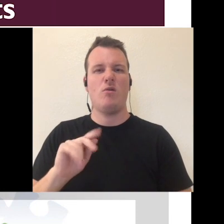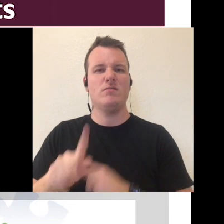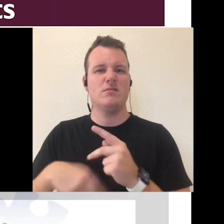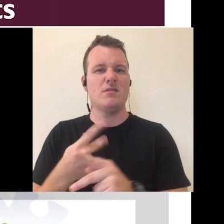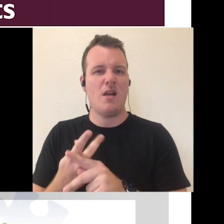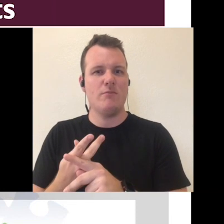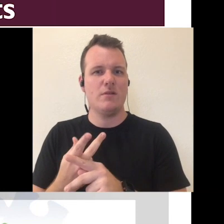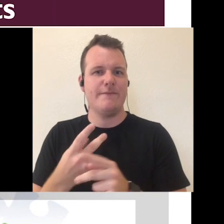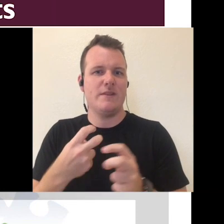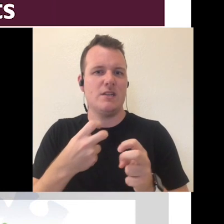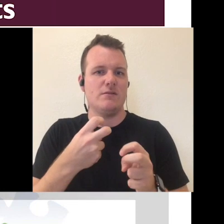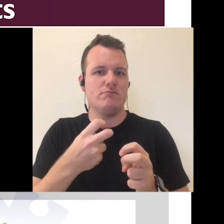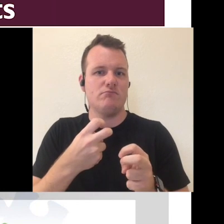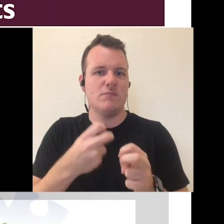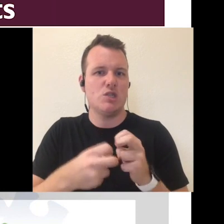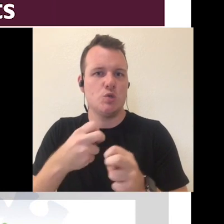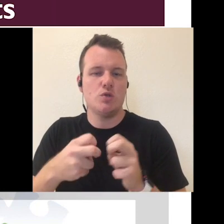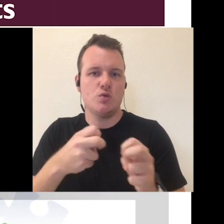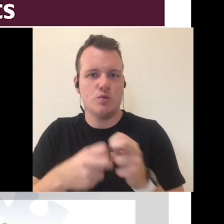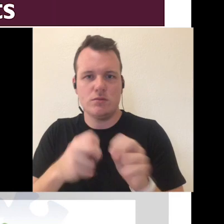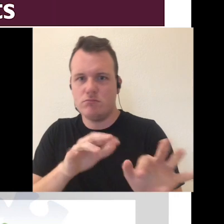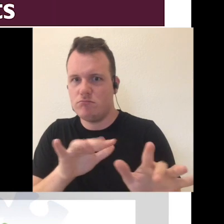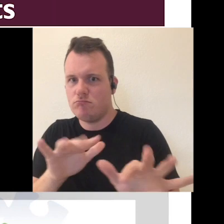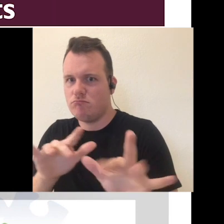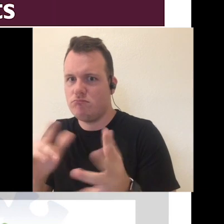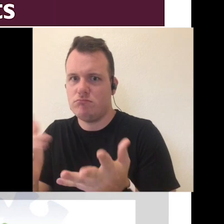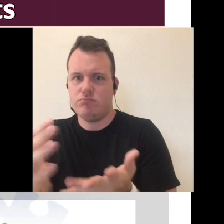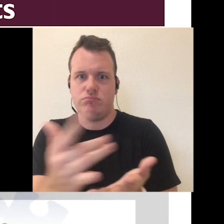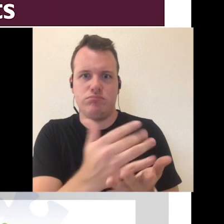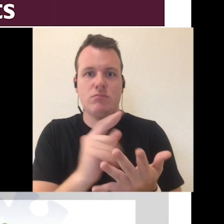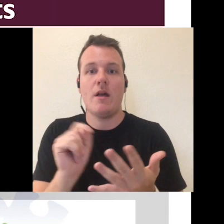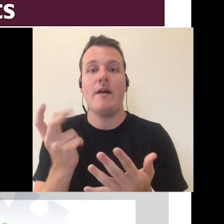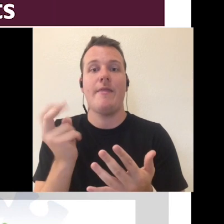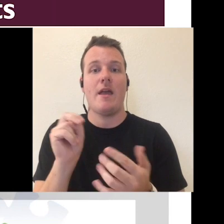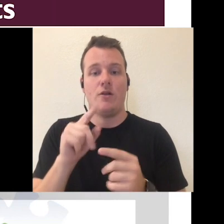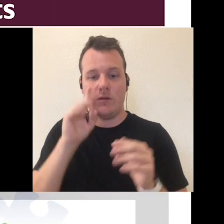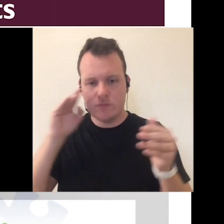have a lot of those kinds of issues then you can begin to kind of drill down on